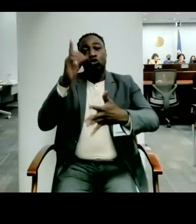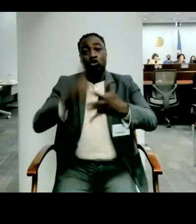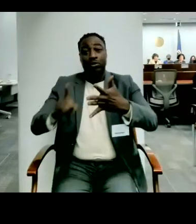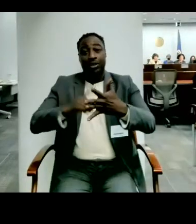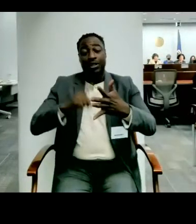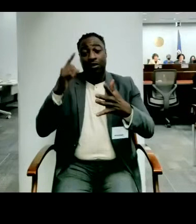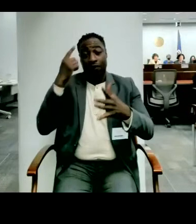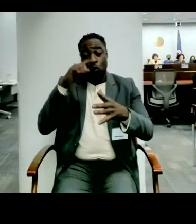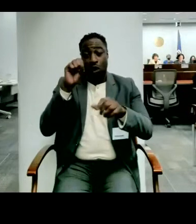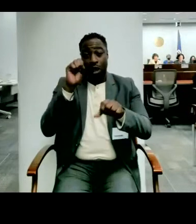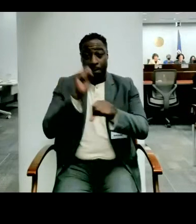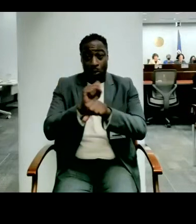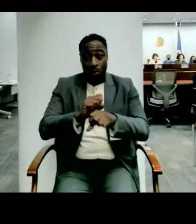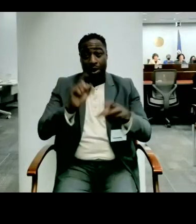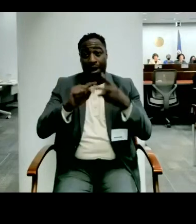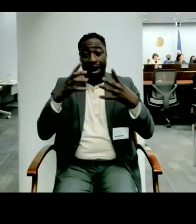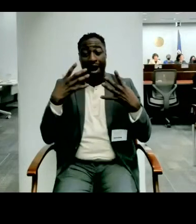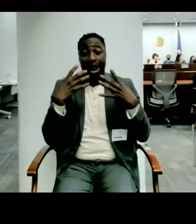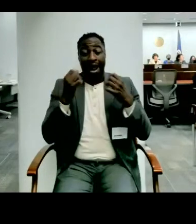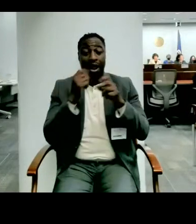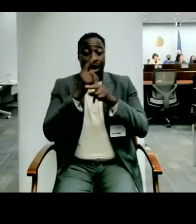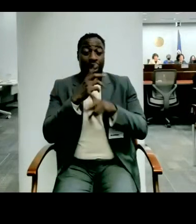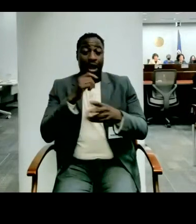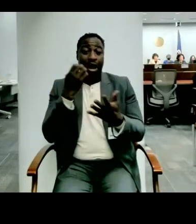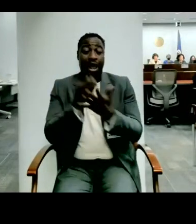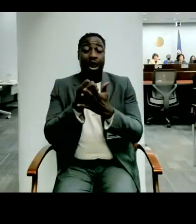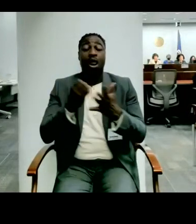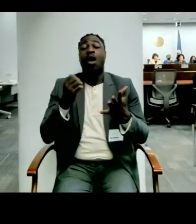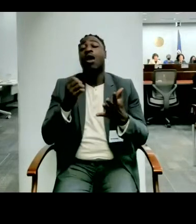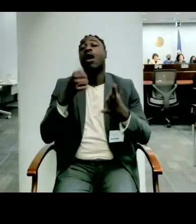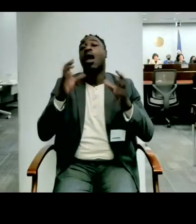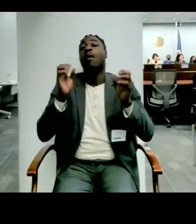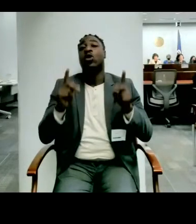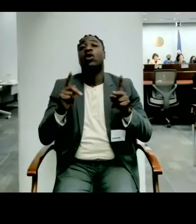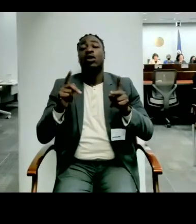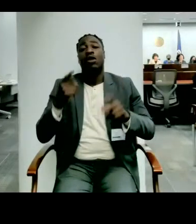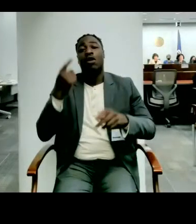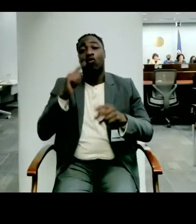healthcare and economic opportunities on behalf of communities of color.